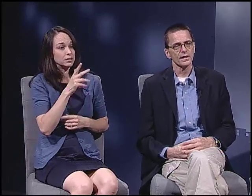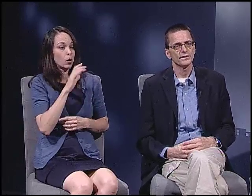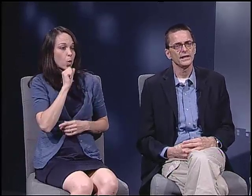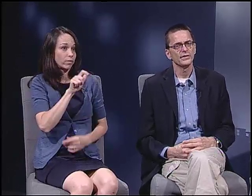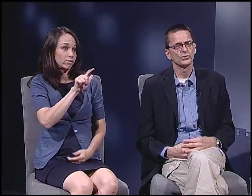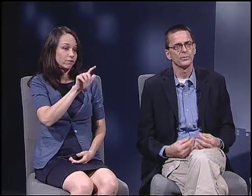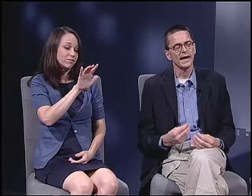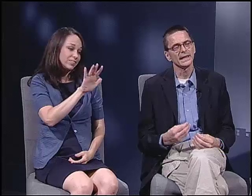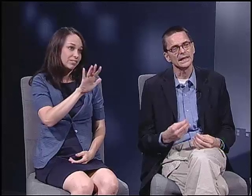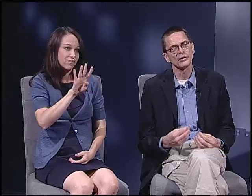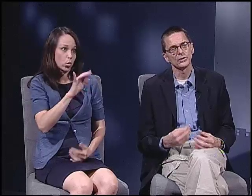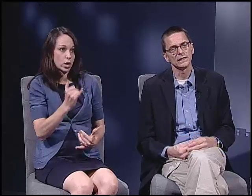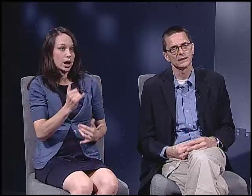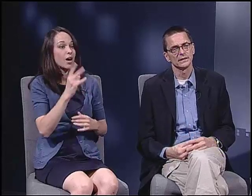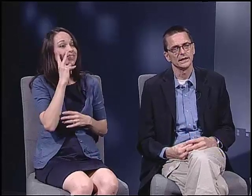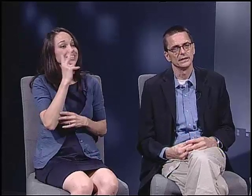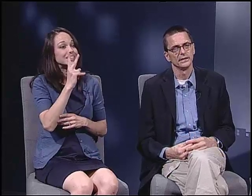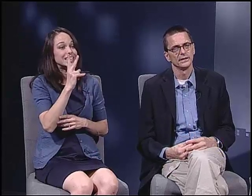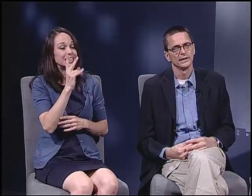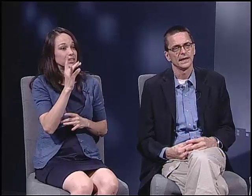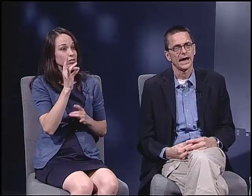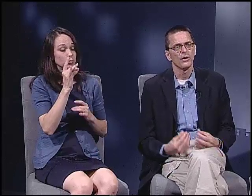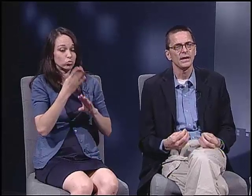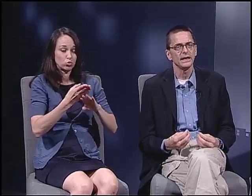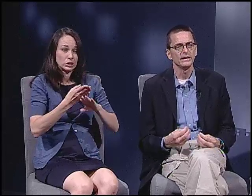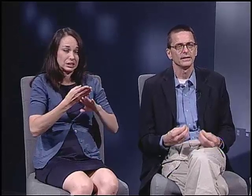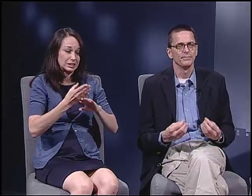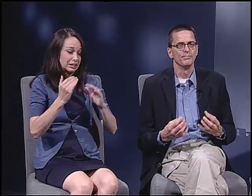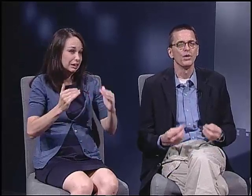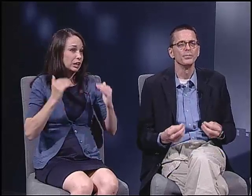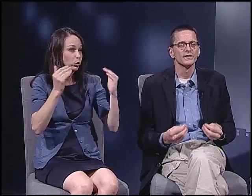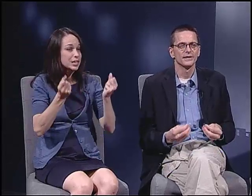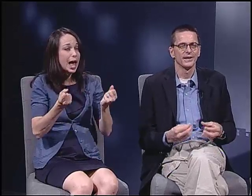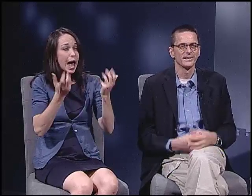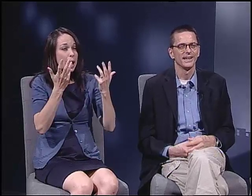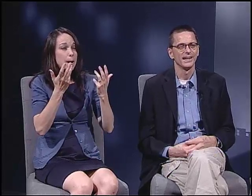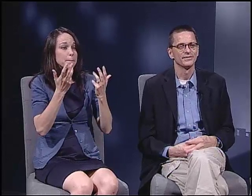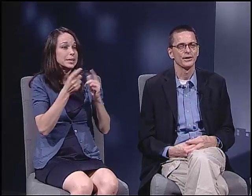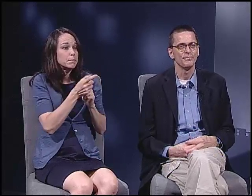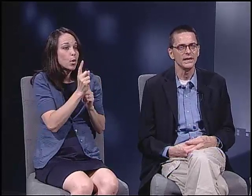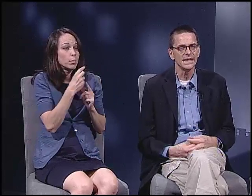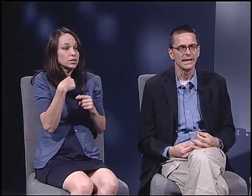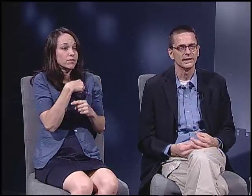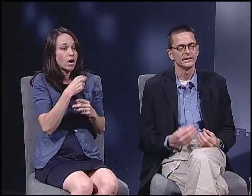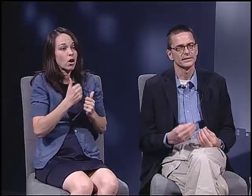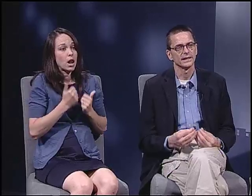seeing the dramatic increase in how many moments of our lives are mediated instead